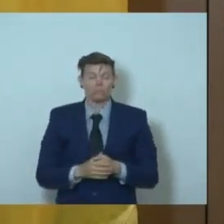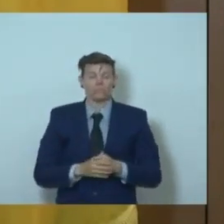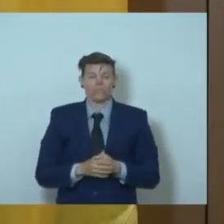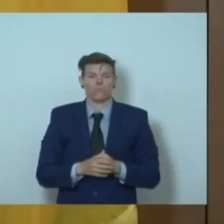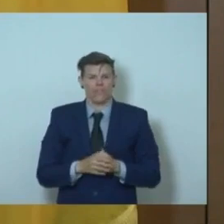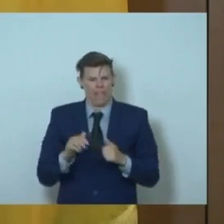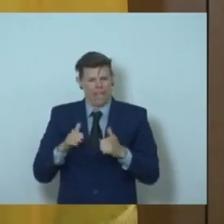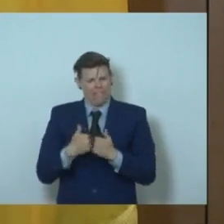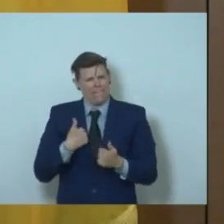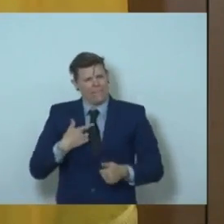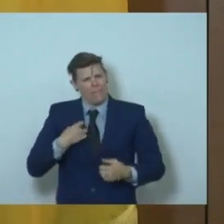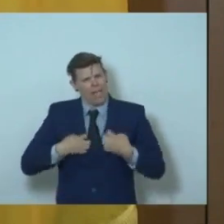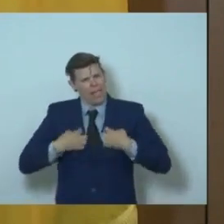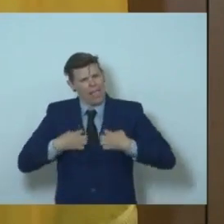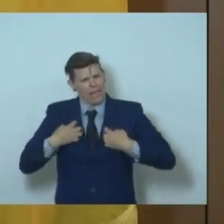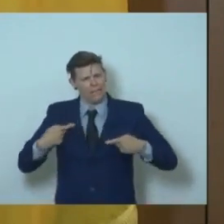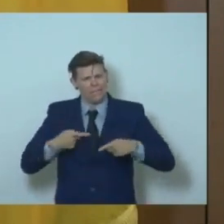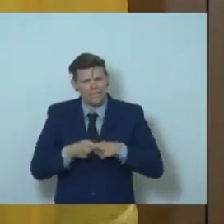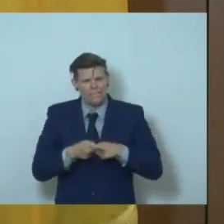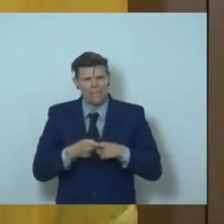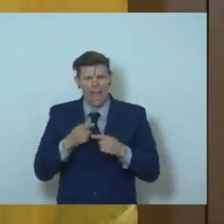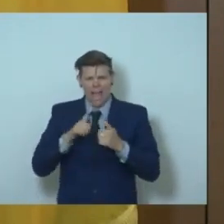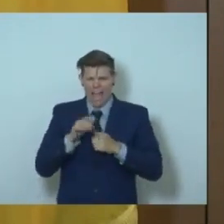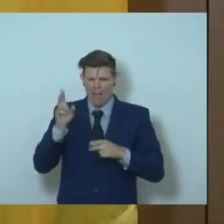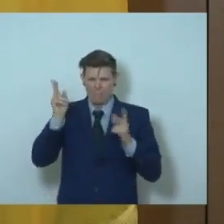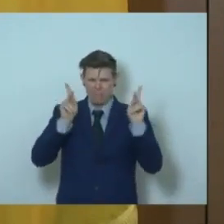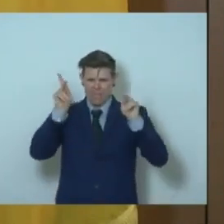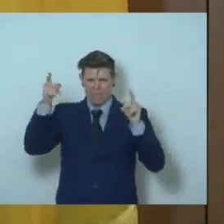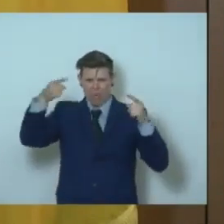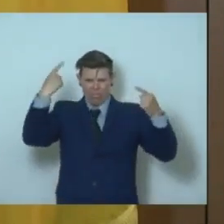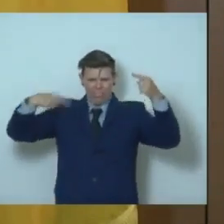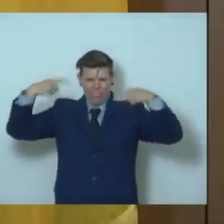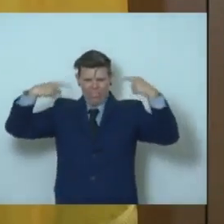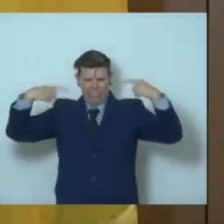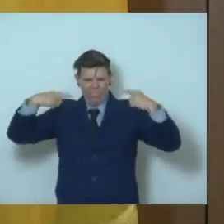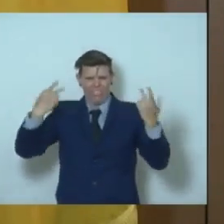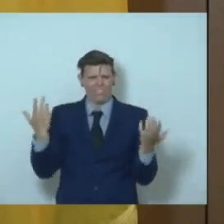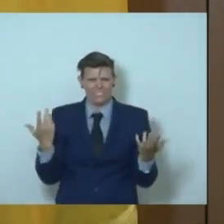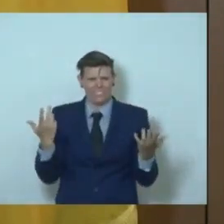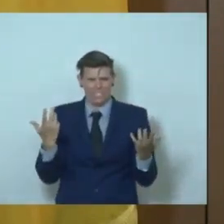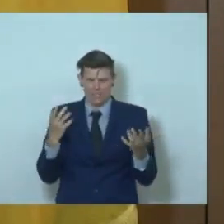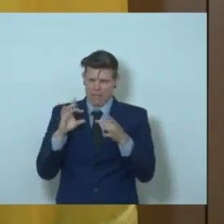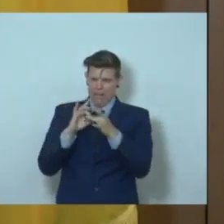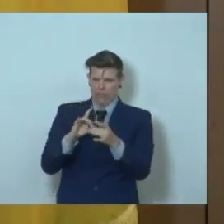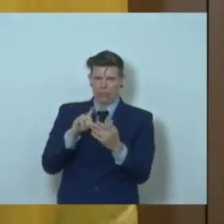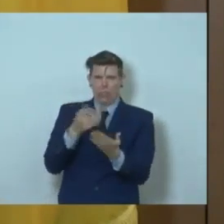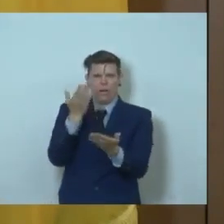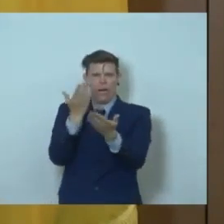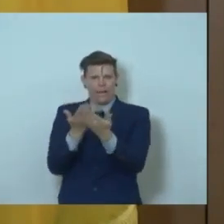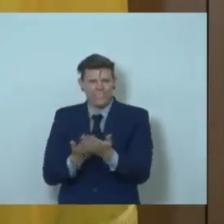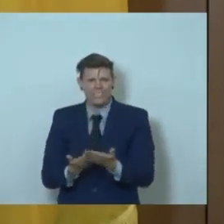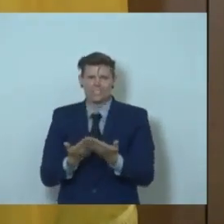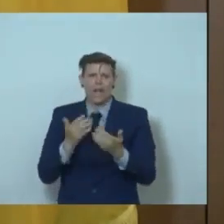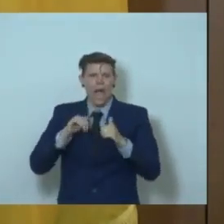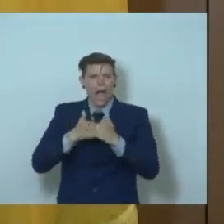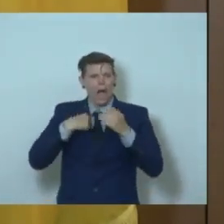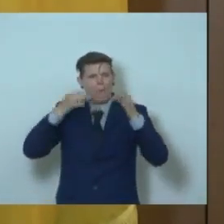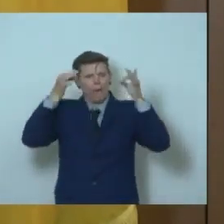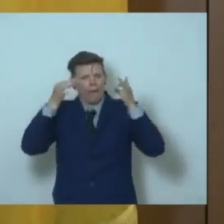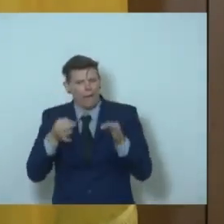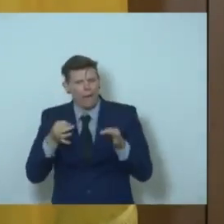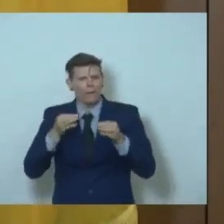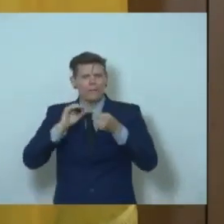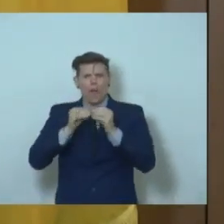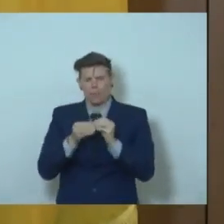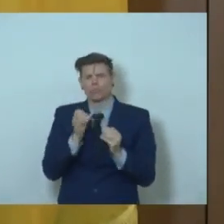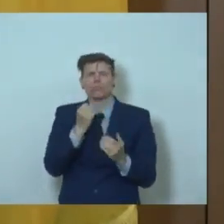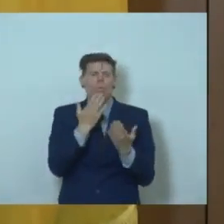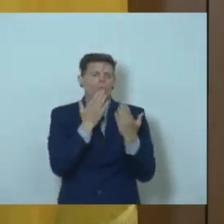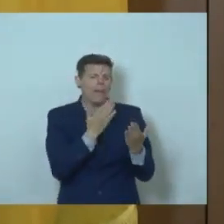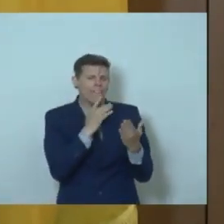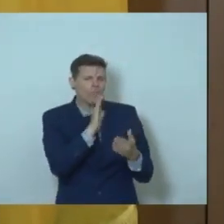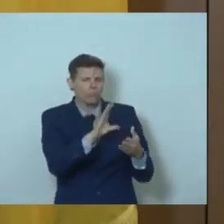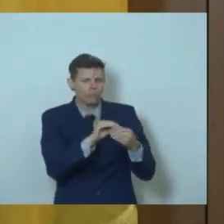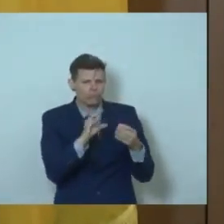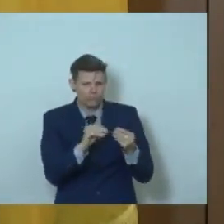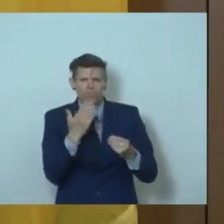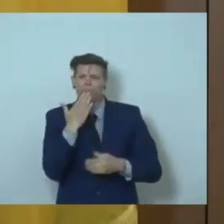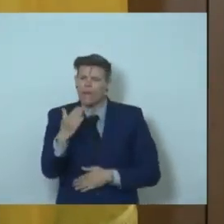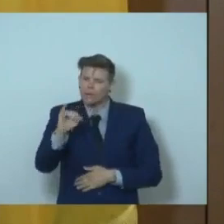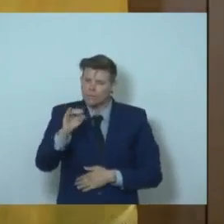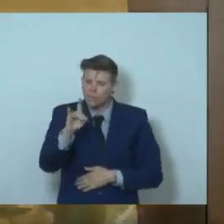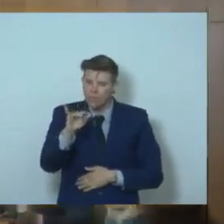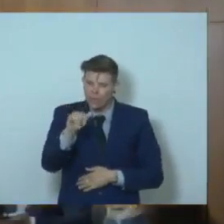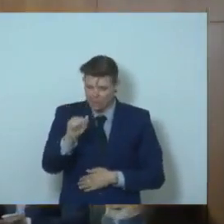ANYWAY, WE LOOK AT IT UNTIL WE GET A VACCINE AND SO I’M CONFLICTED ABOUT HOW PEOPLE ARE DEBATING THIS BUT I LEAVE IT TO THE EVIDENCE-BASED EXPERTS TO DETERMINE HOW YOU USE